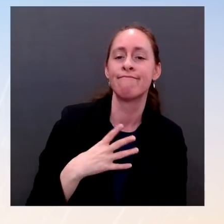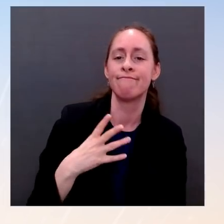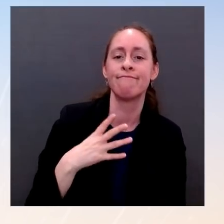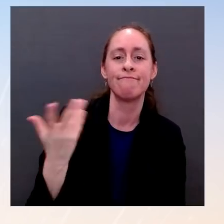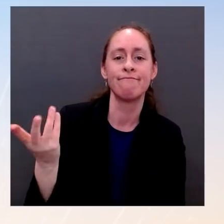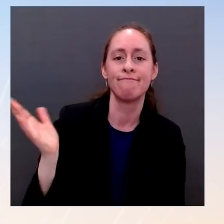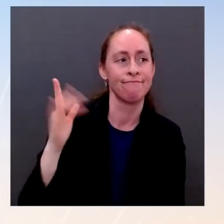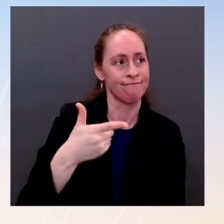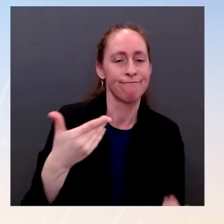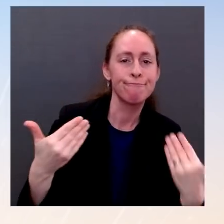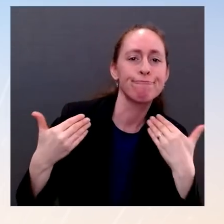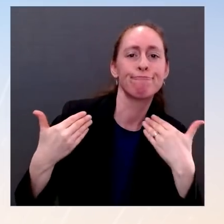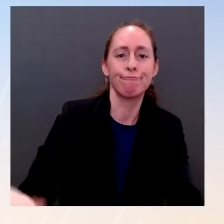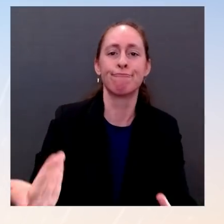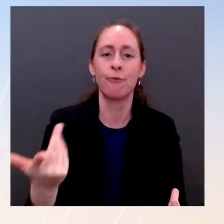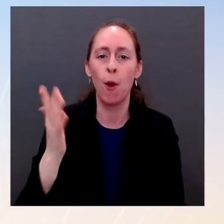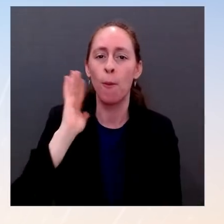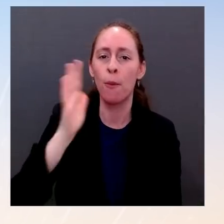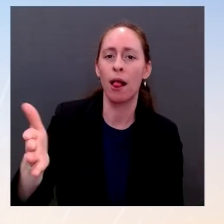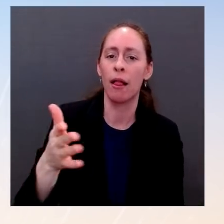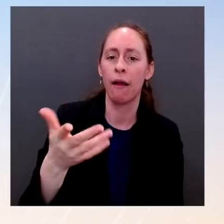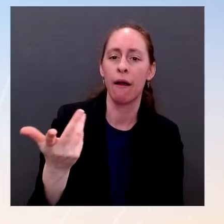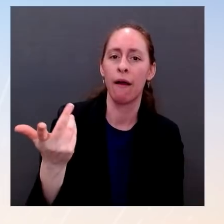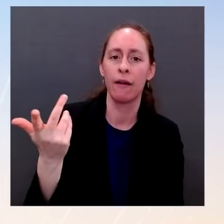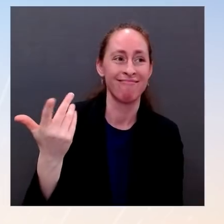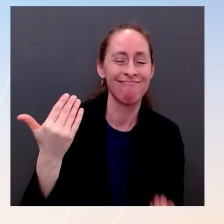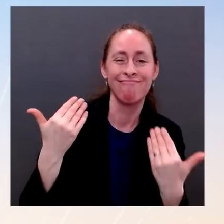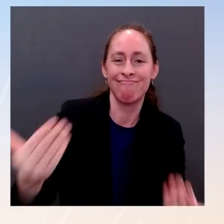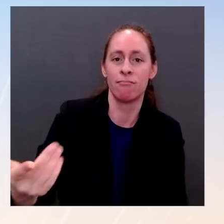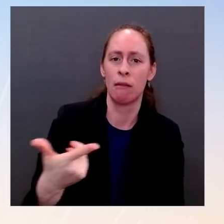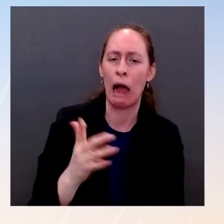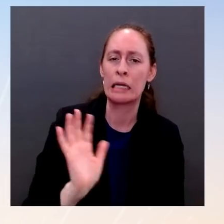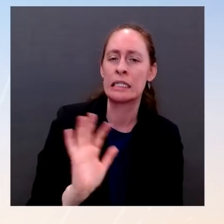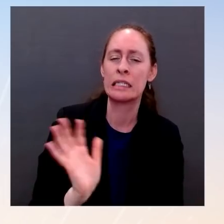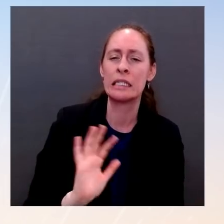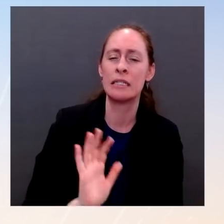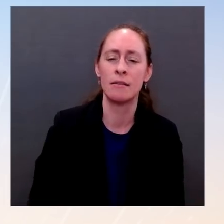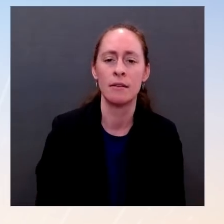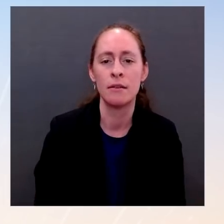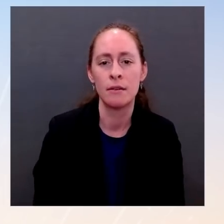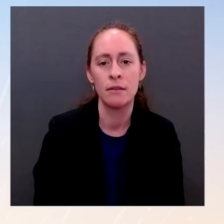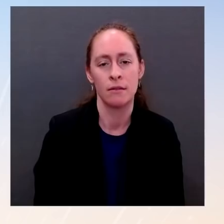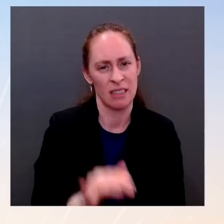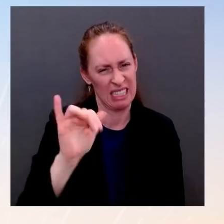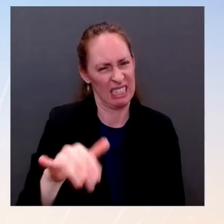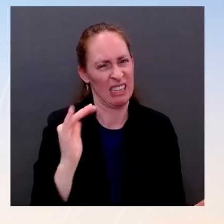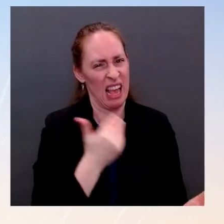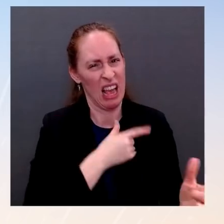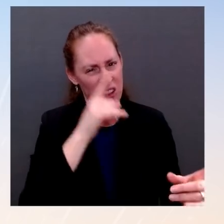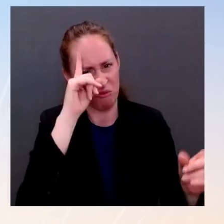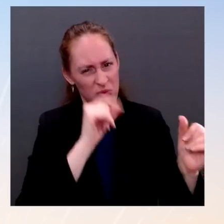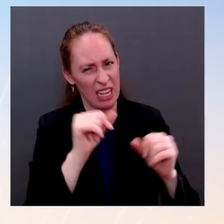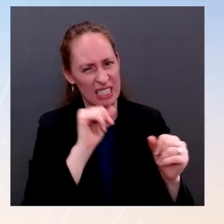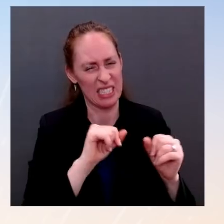you know, that we will continue to implement that strategy. The Press: So you're waiting for people to die before implementing them in that case? Ms. Psaki: I think, Jacqui,